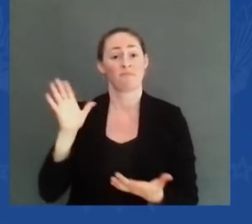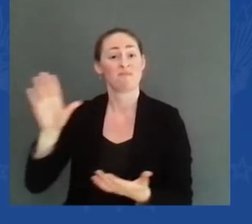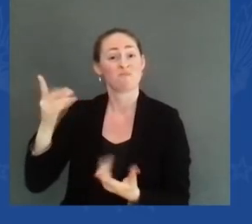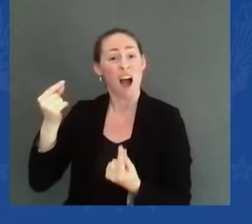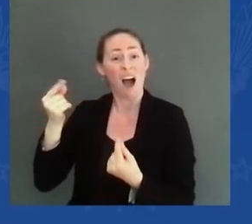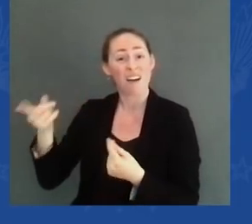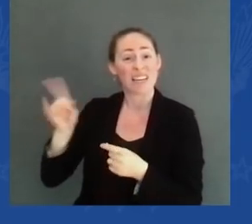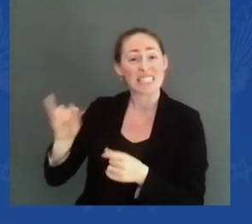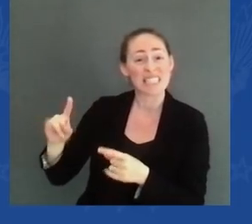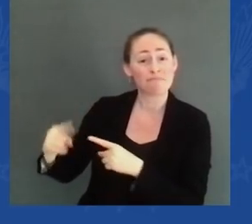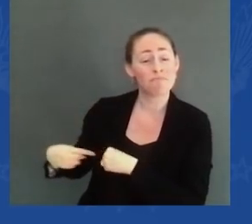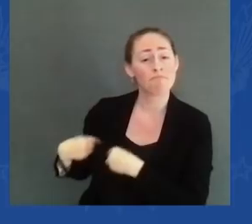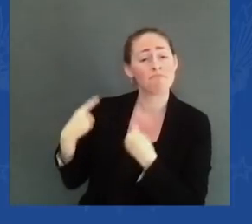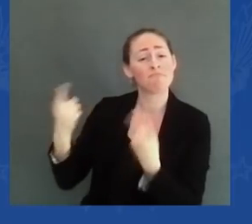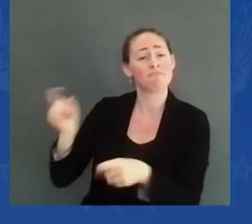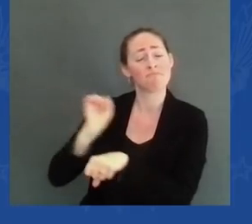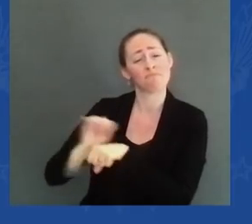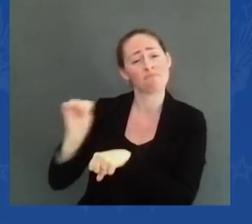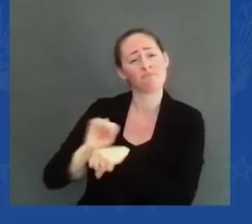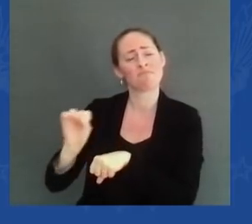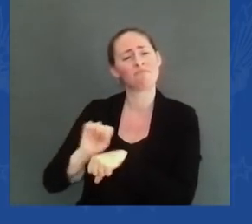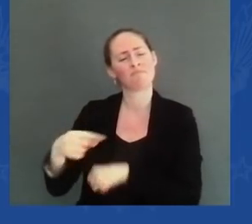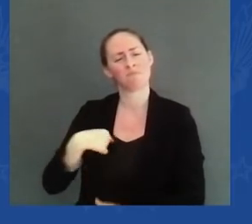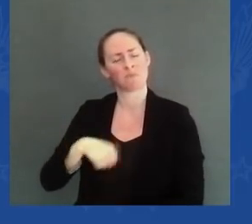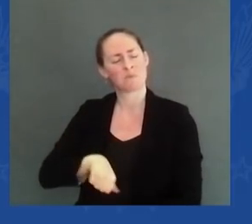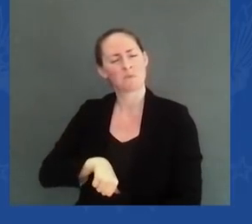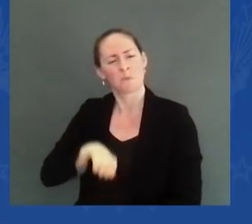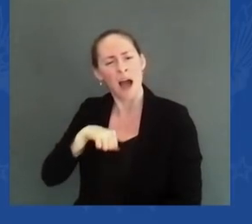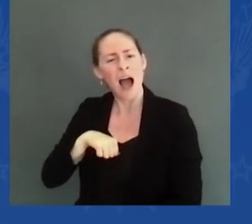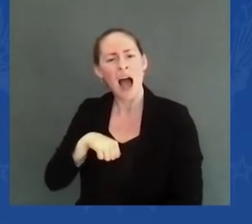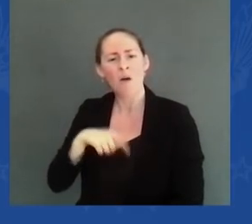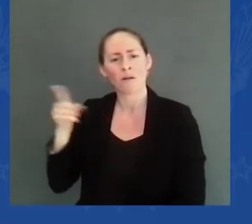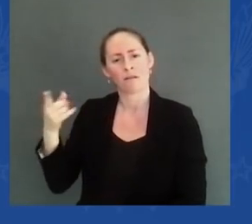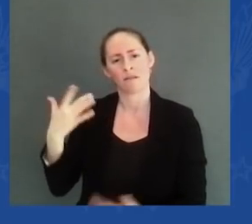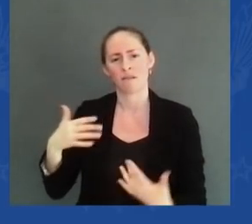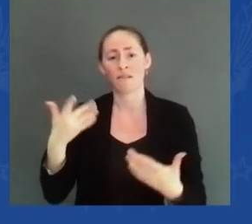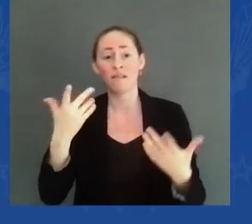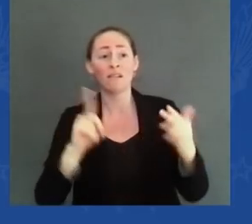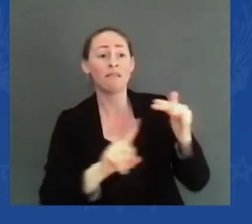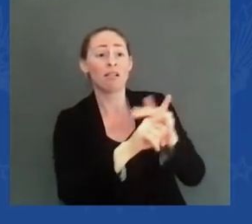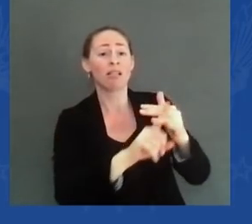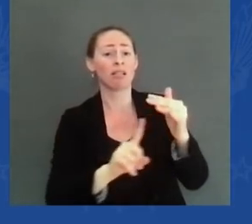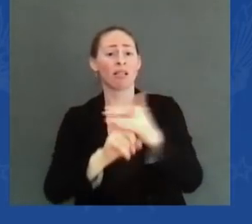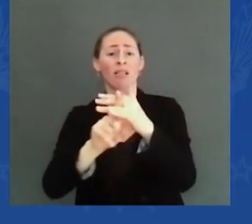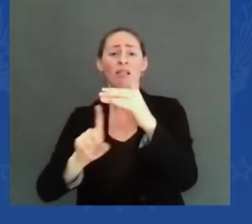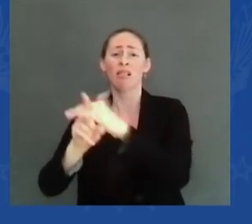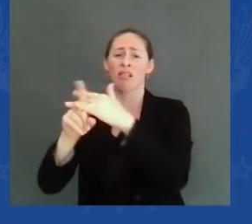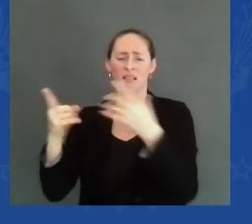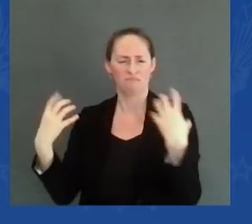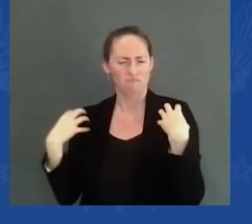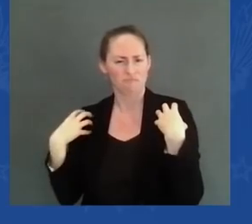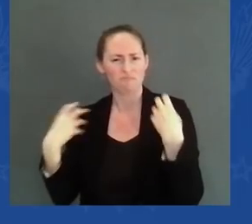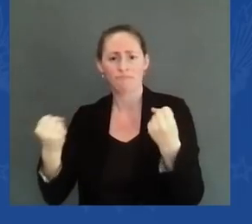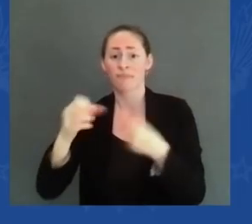the challenges we face, be they climate change, racial and economic inequity or disaster response,